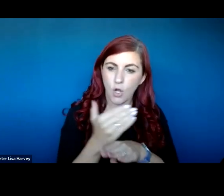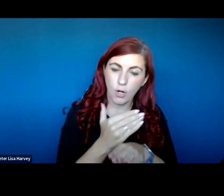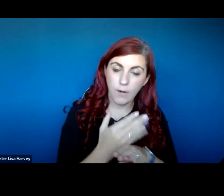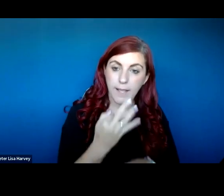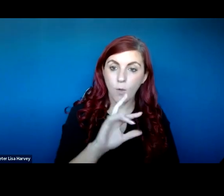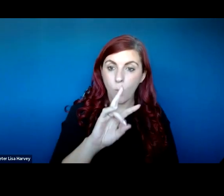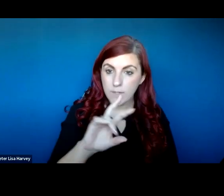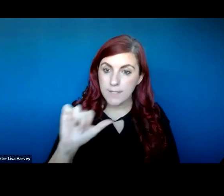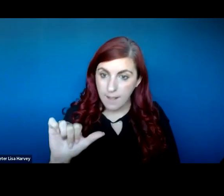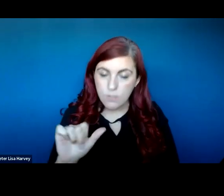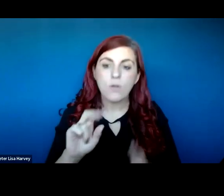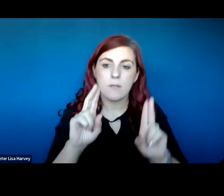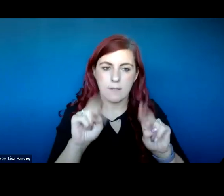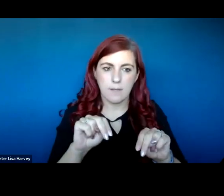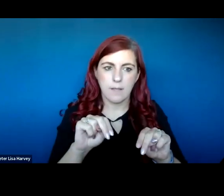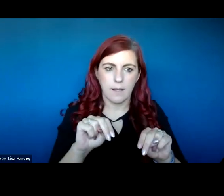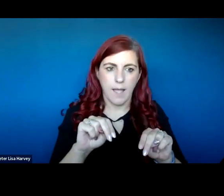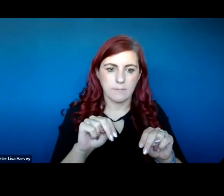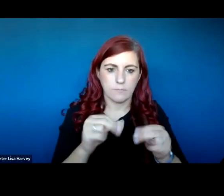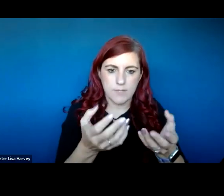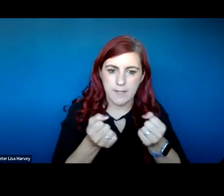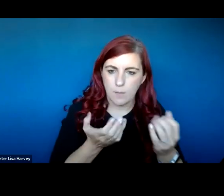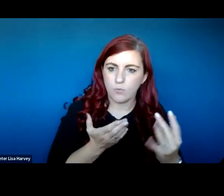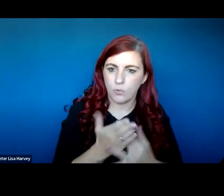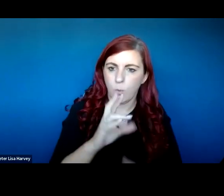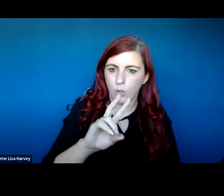have questions we'd be delighted to receive them, please post them through